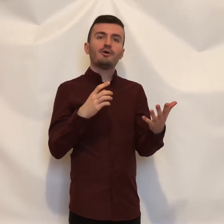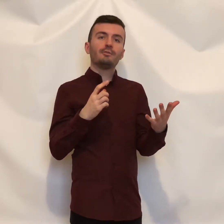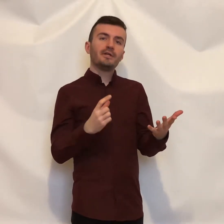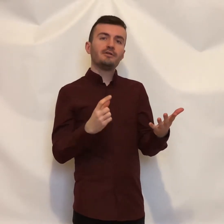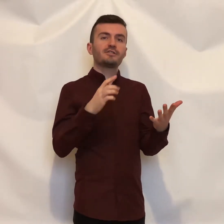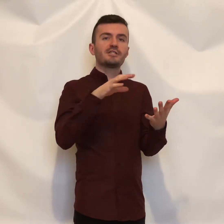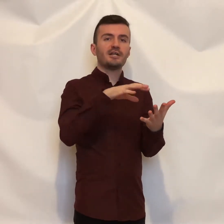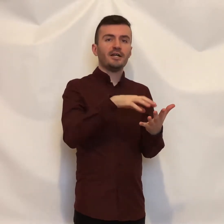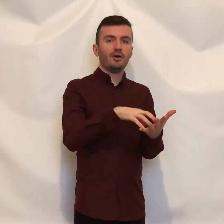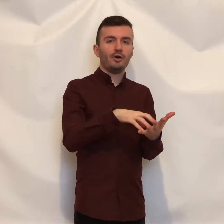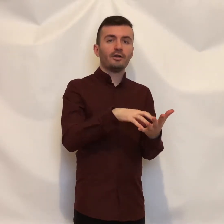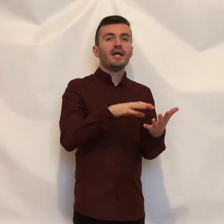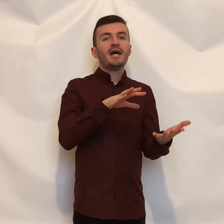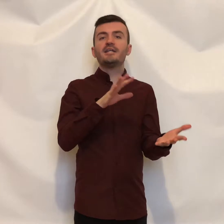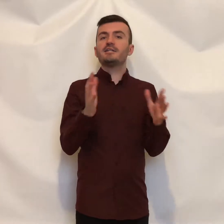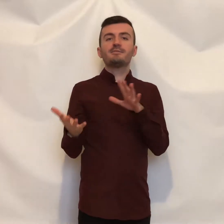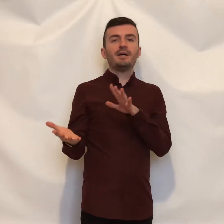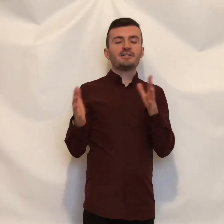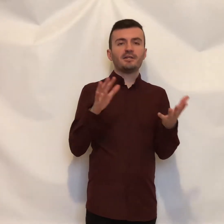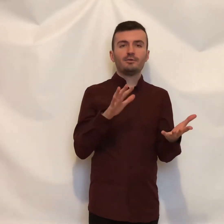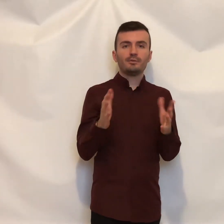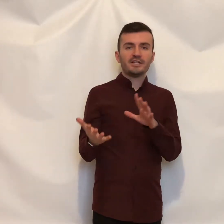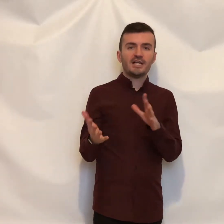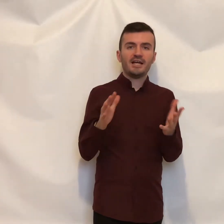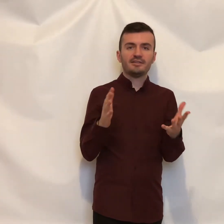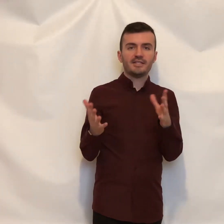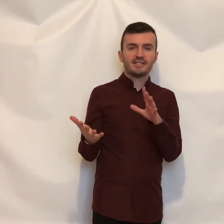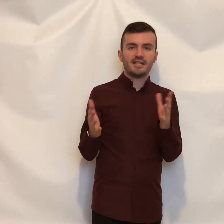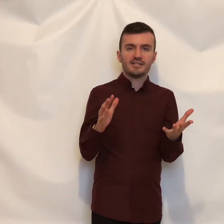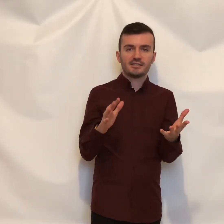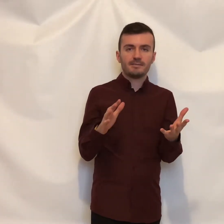will be used to sign on. And it doesn't matter which hand this is